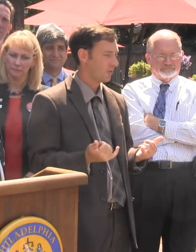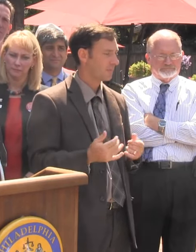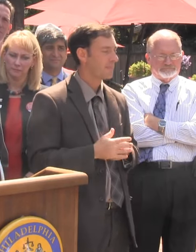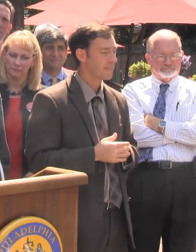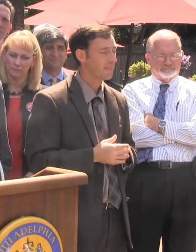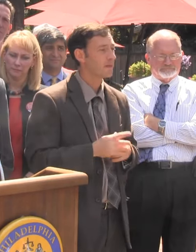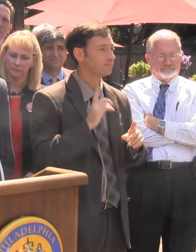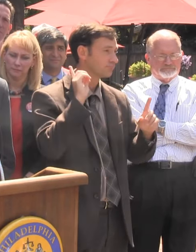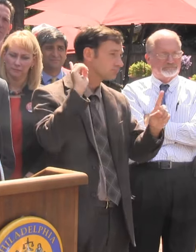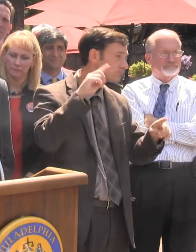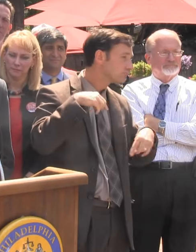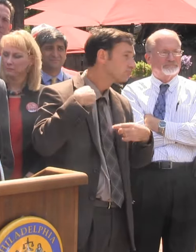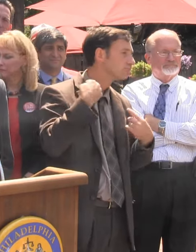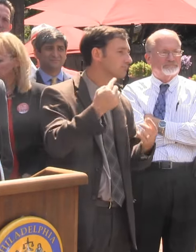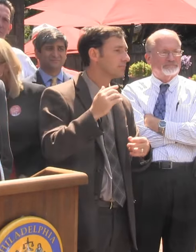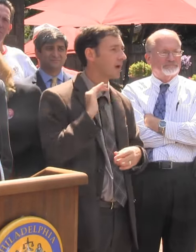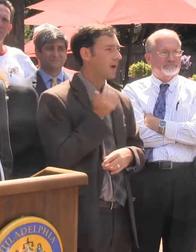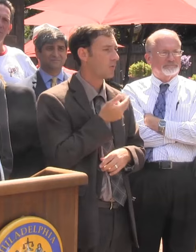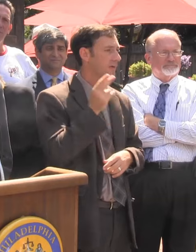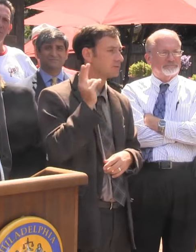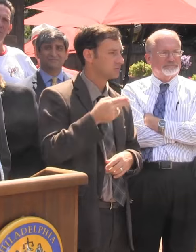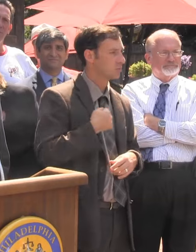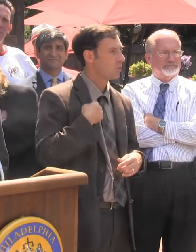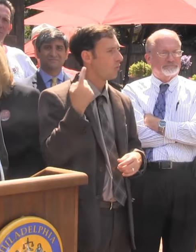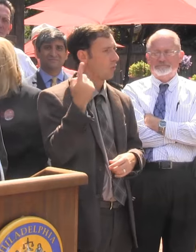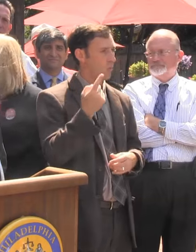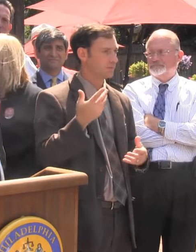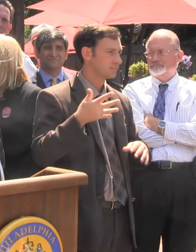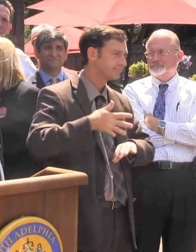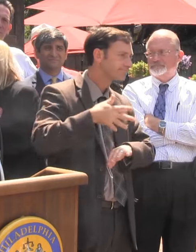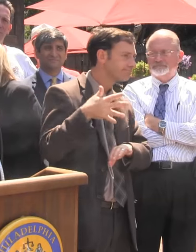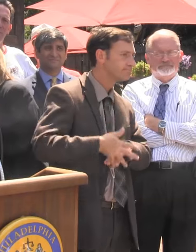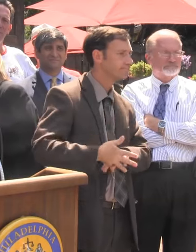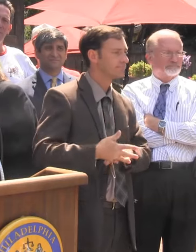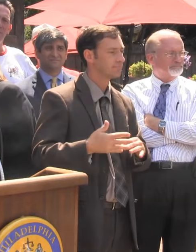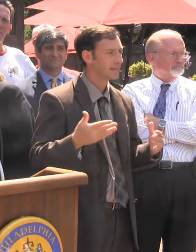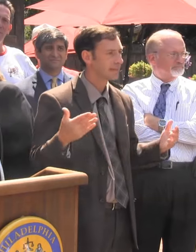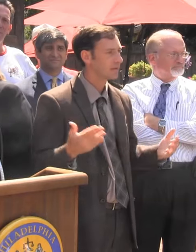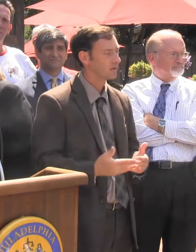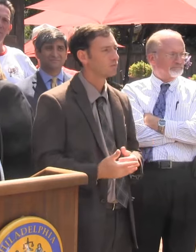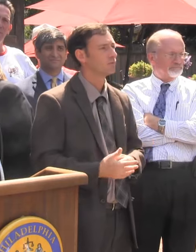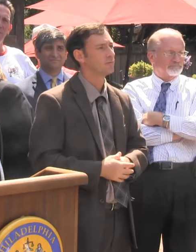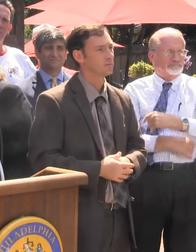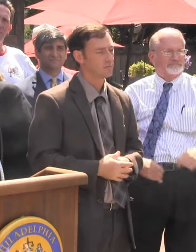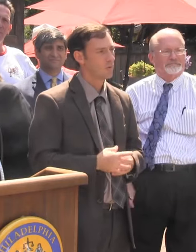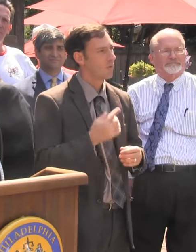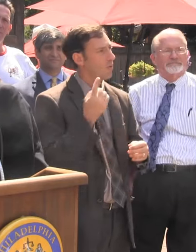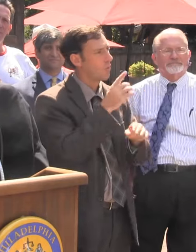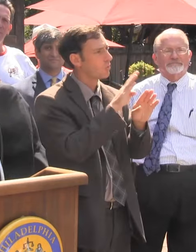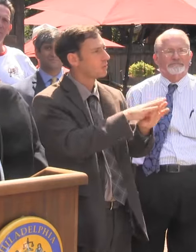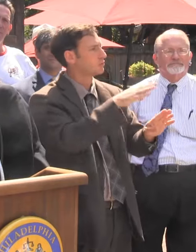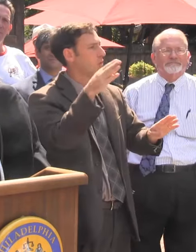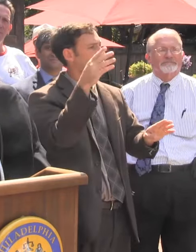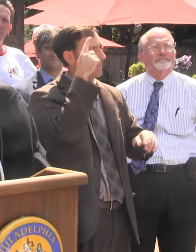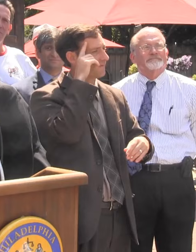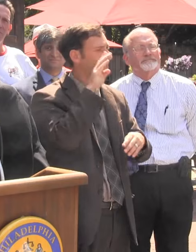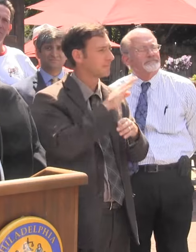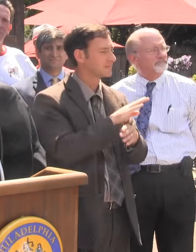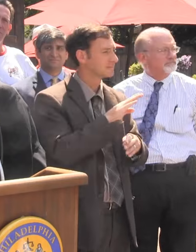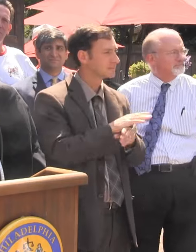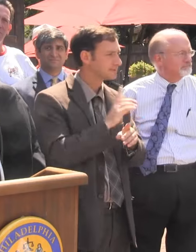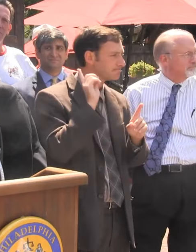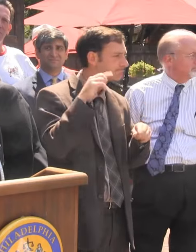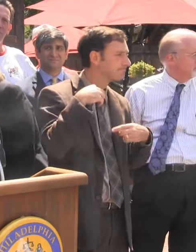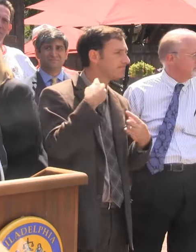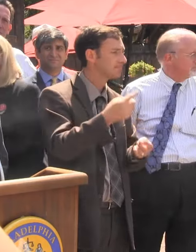our history, we've always been here. We've always been open for business, and on behalf